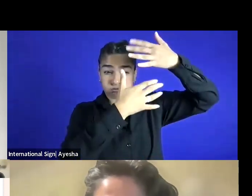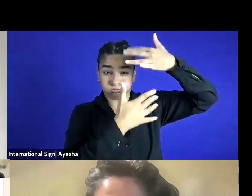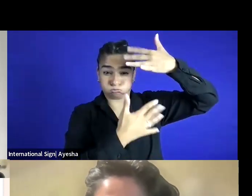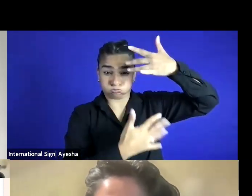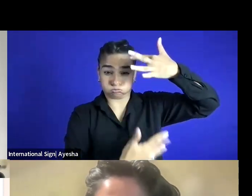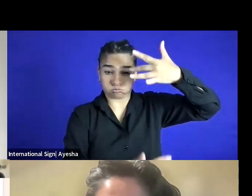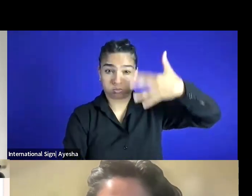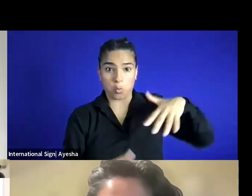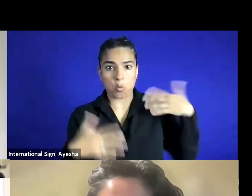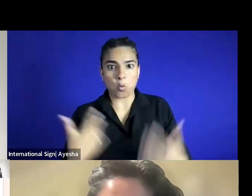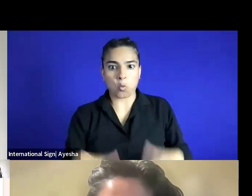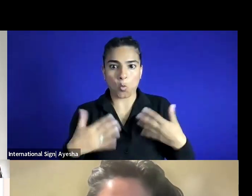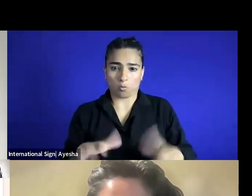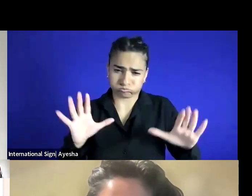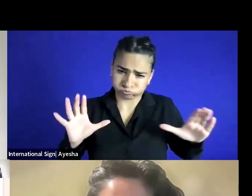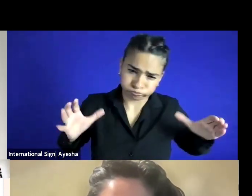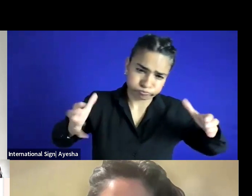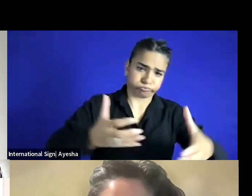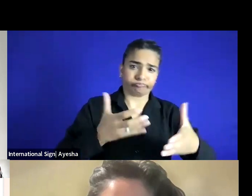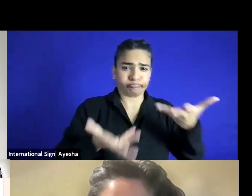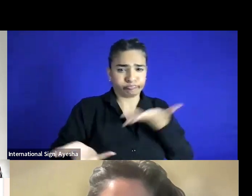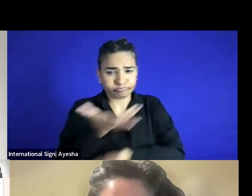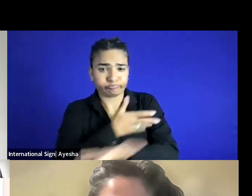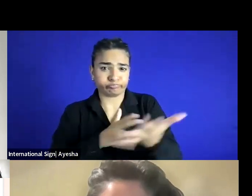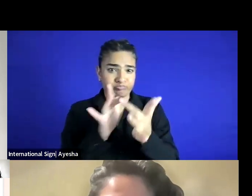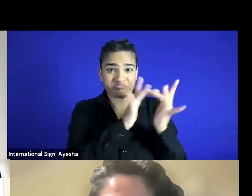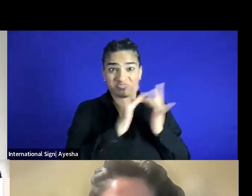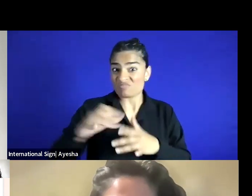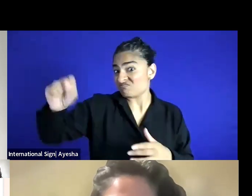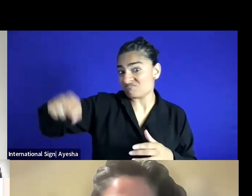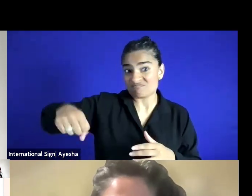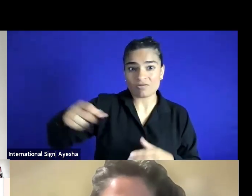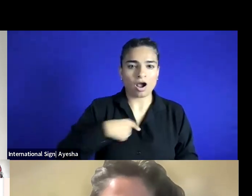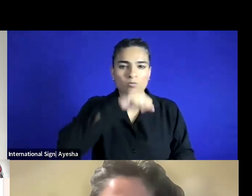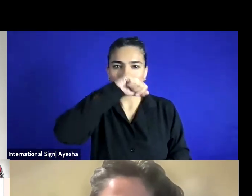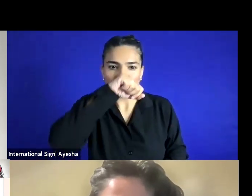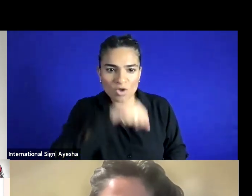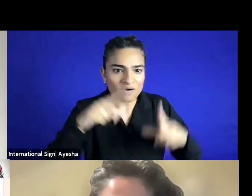I also love the, the profile photos that, some of the participants are using.